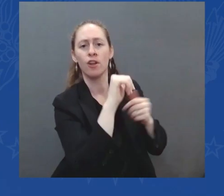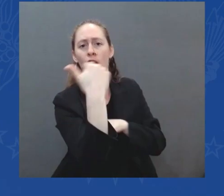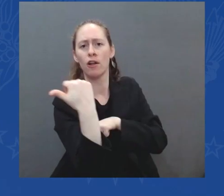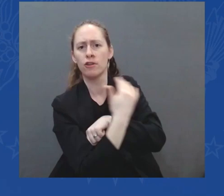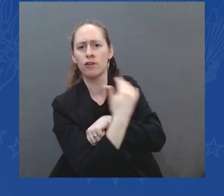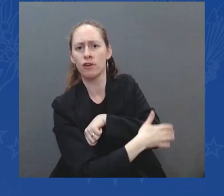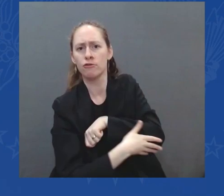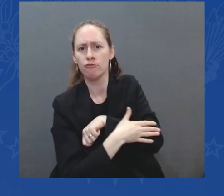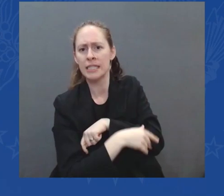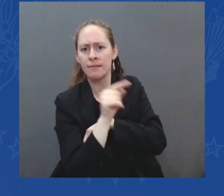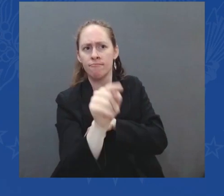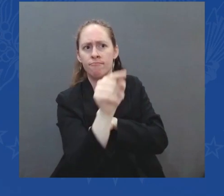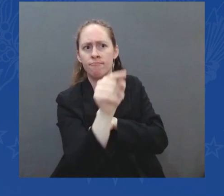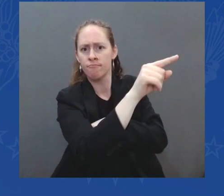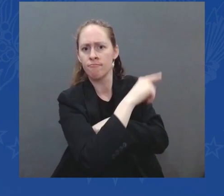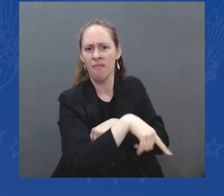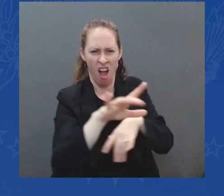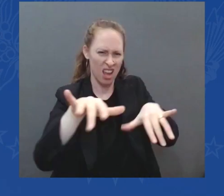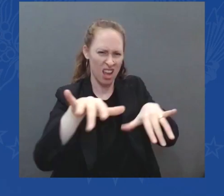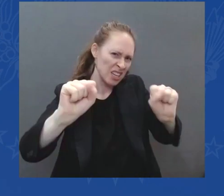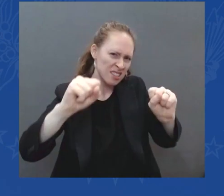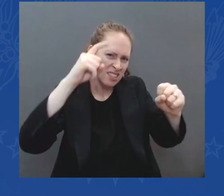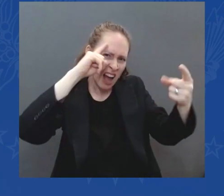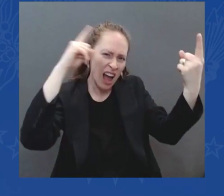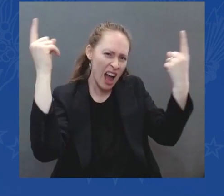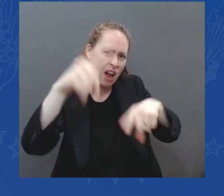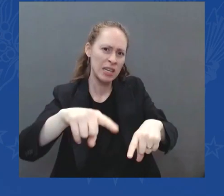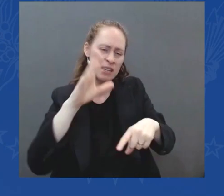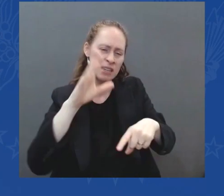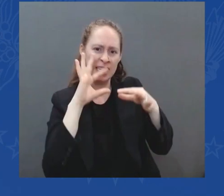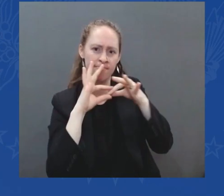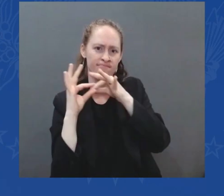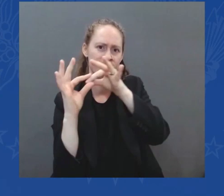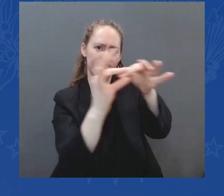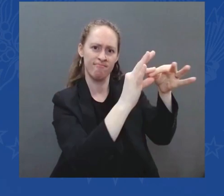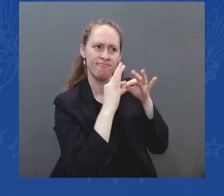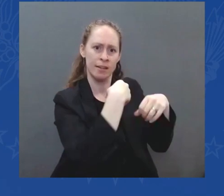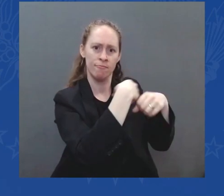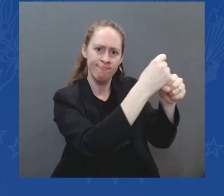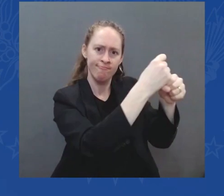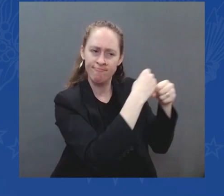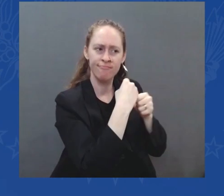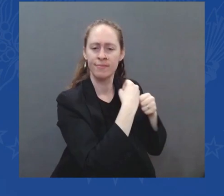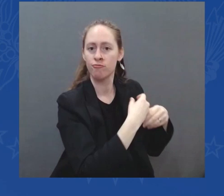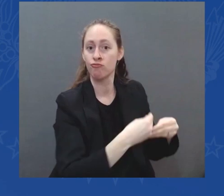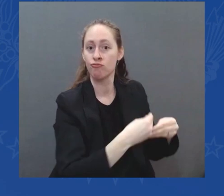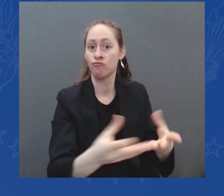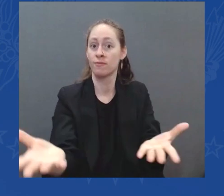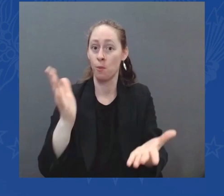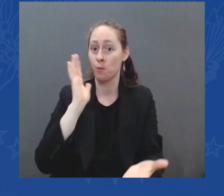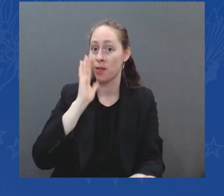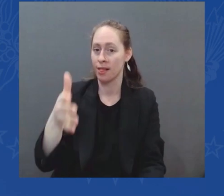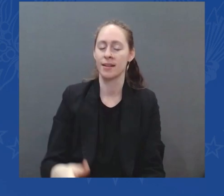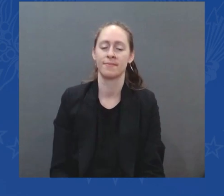Together, our combined efforts will supply well over a million barrels a day -- nations coming together to deny Putin the ability